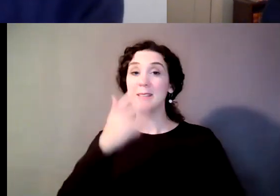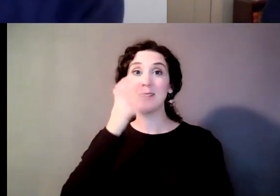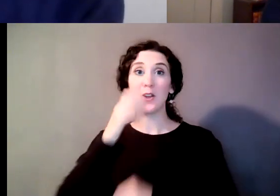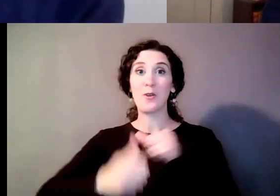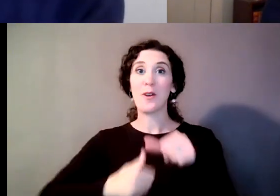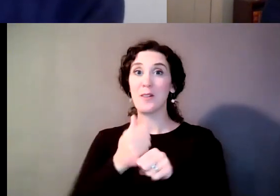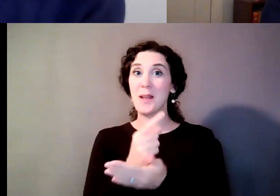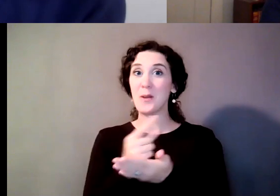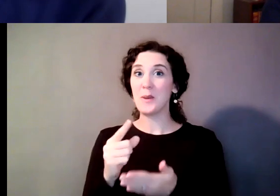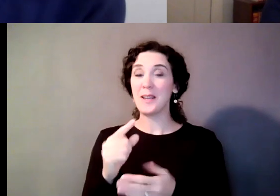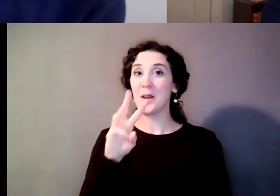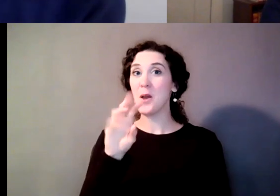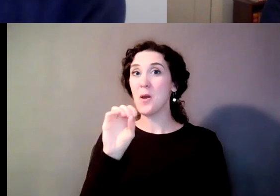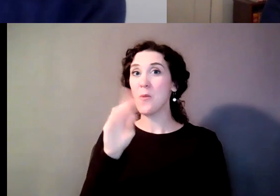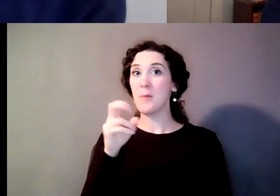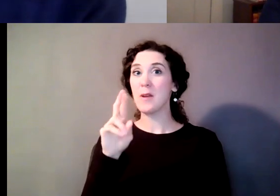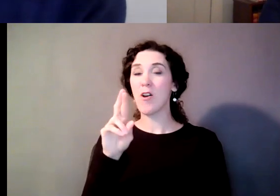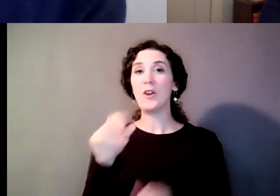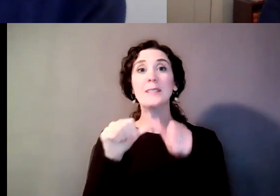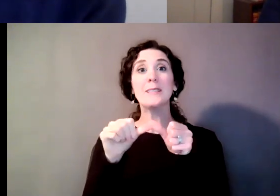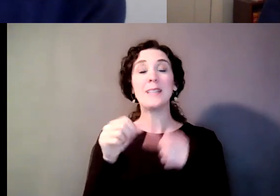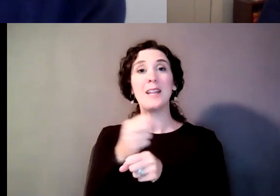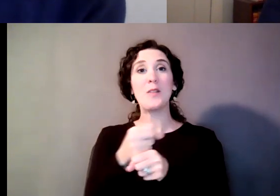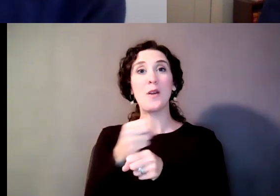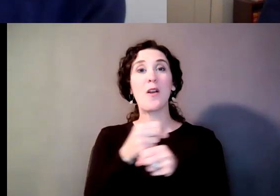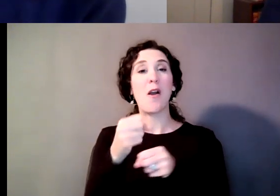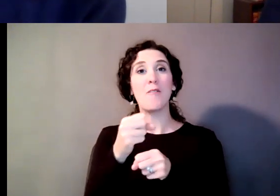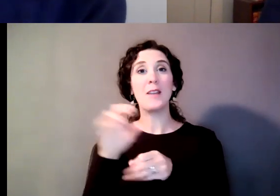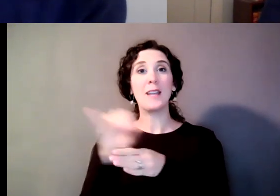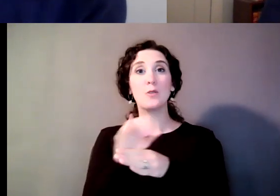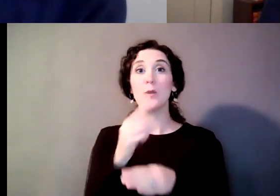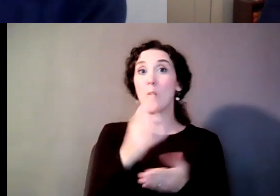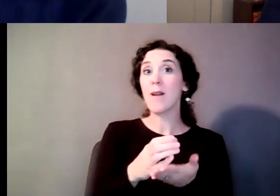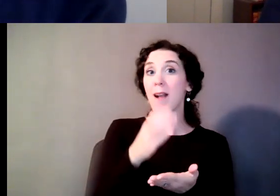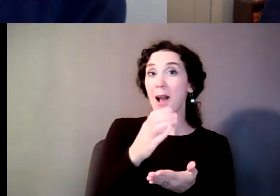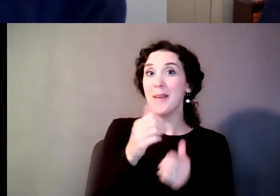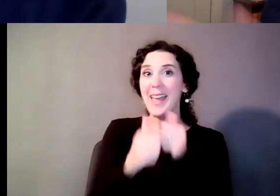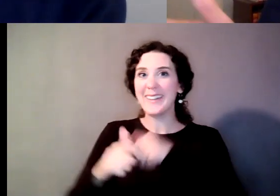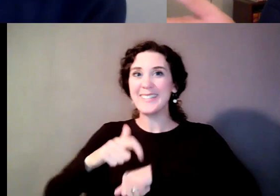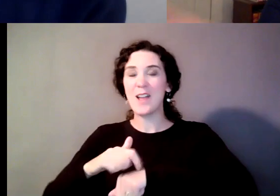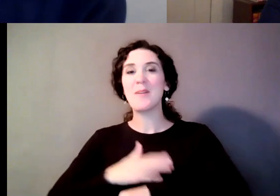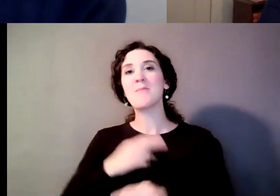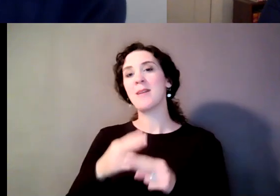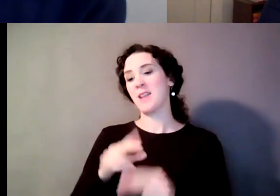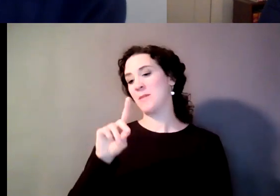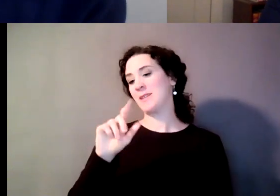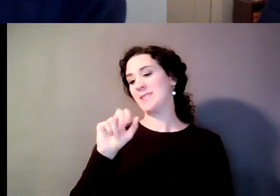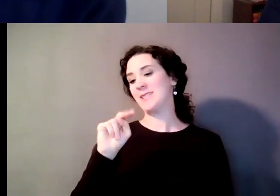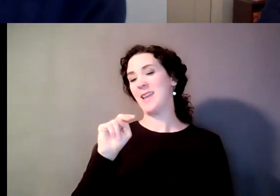week webinars, sustaining the coffee industry one cup at a time. I am Dan Case a senior staff assistant at